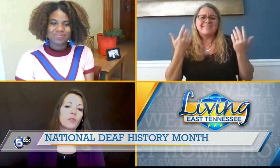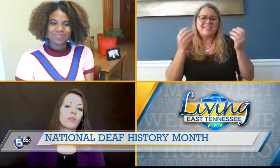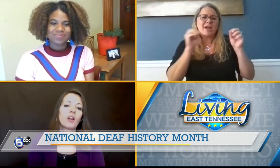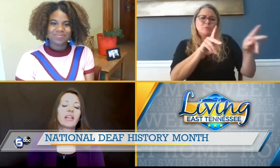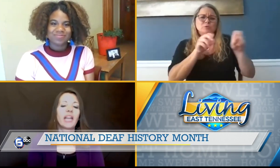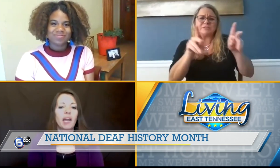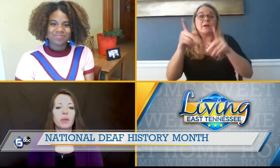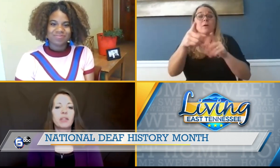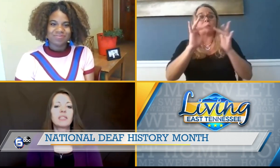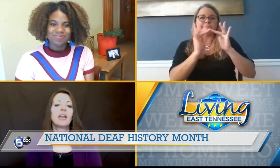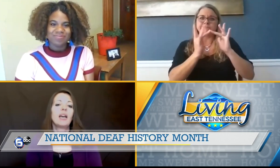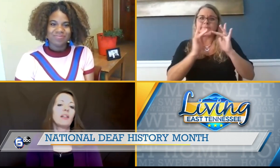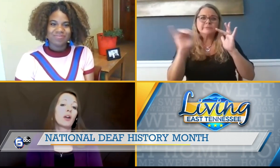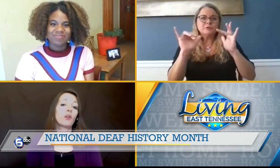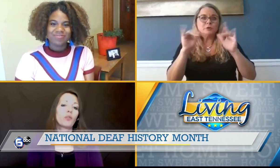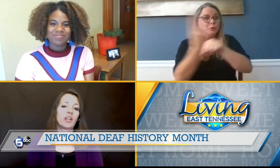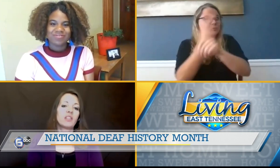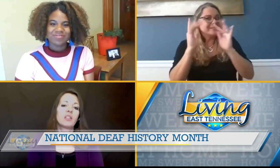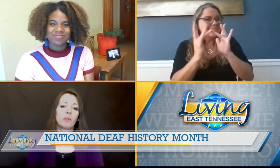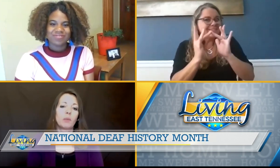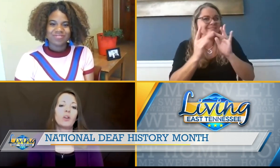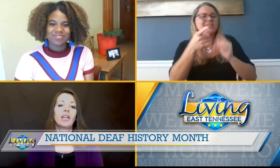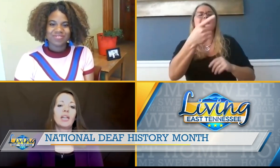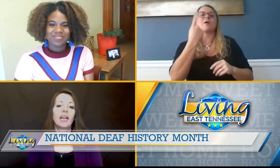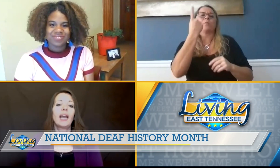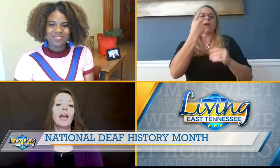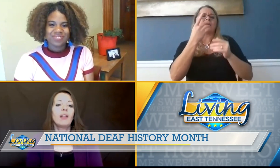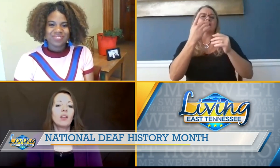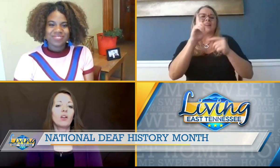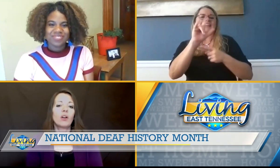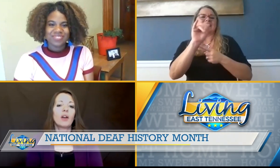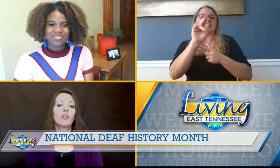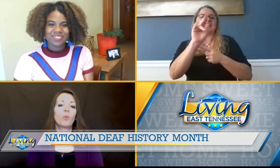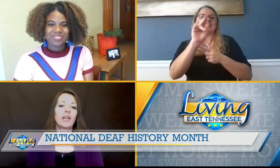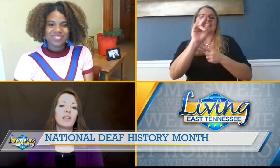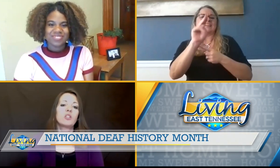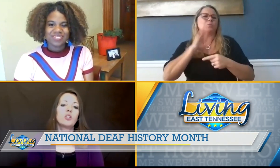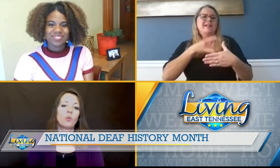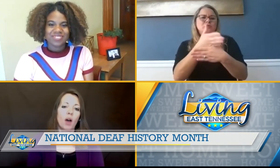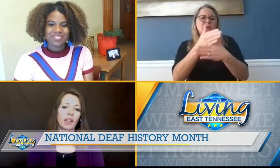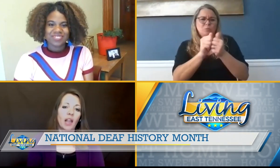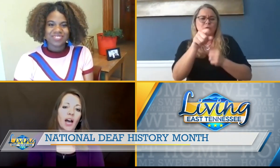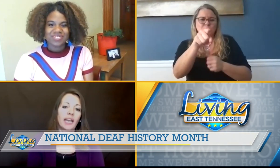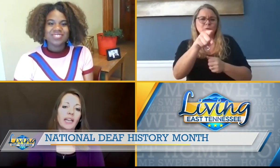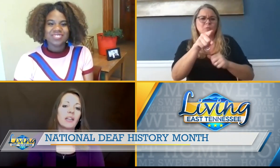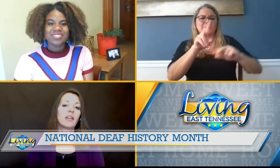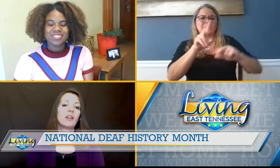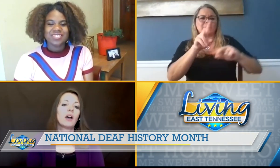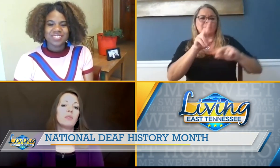STEPS TO WALK INTO THIS? WELL, THERE IS MANY APPROACHES TO LEARNING THE GUIDELINES, PEOPLE ASK HOW DO YOU LEARN SIGN LANGUAGE?